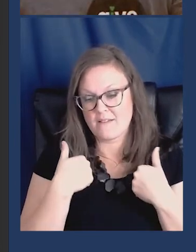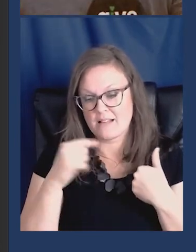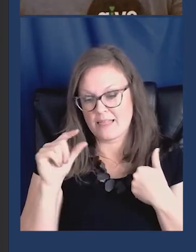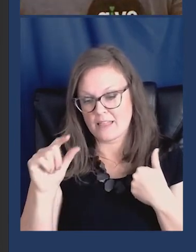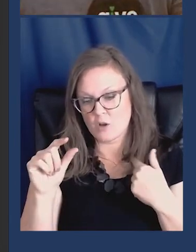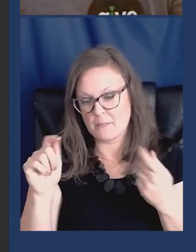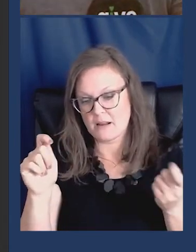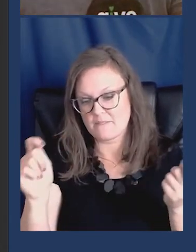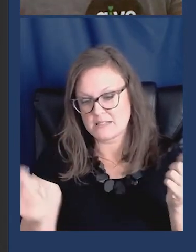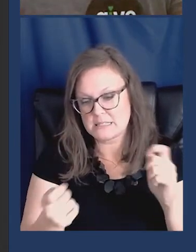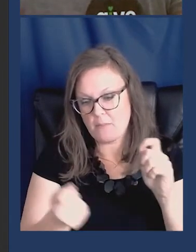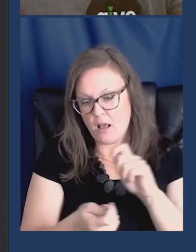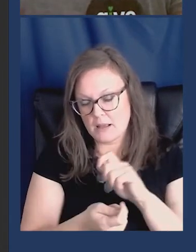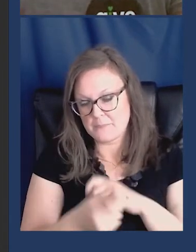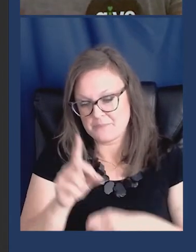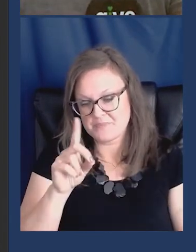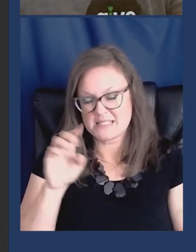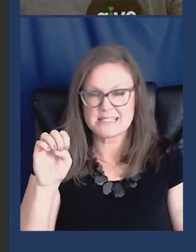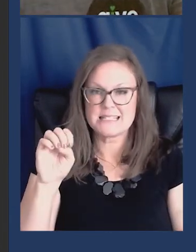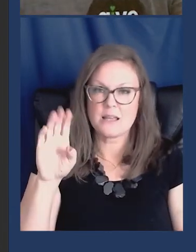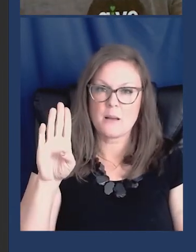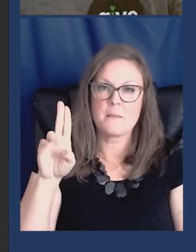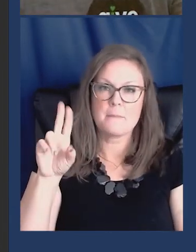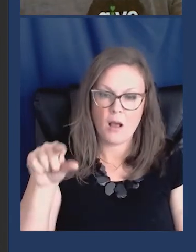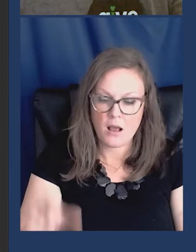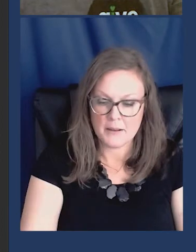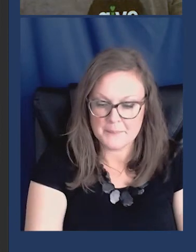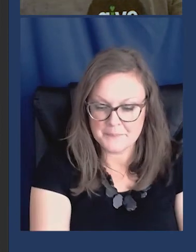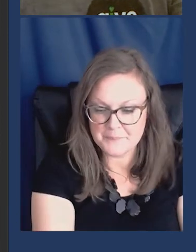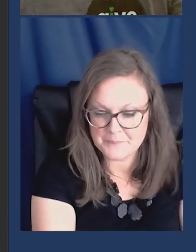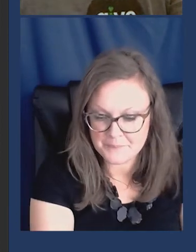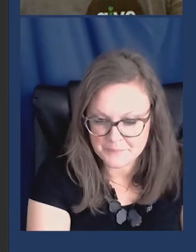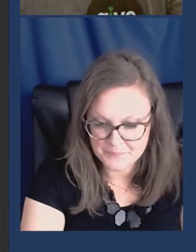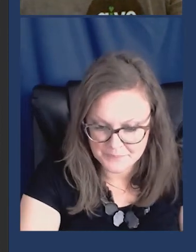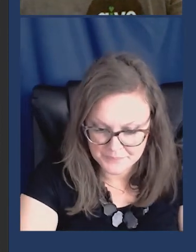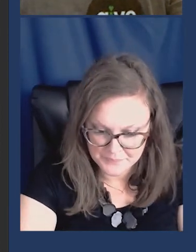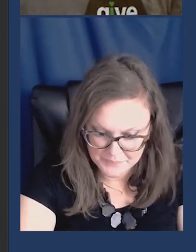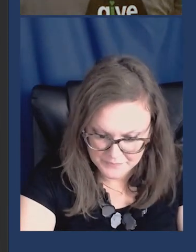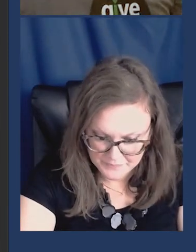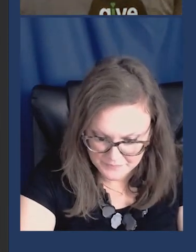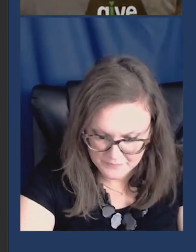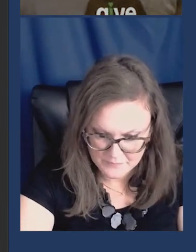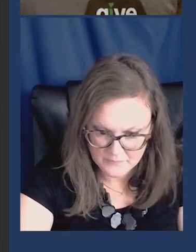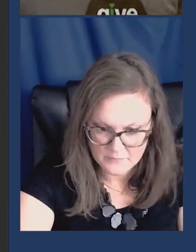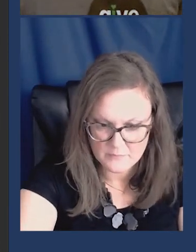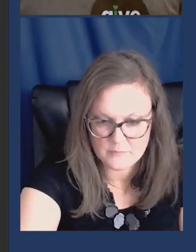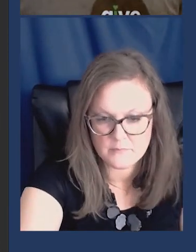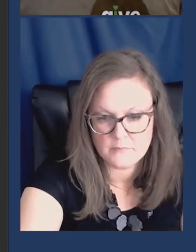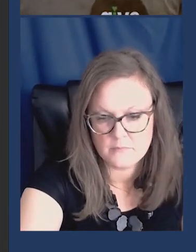And that should get us to the point where if we go back into Unity, let it recompile.